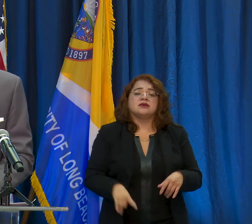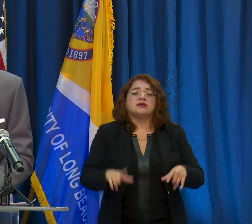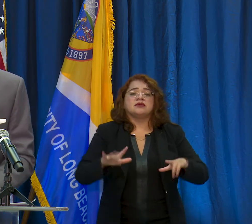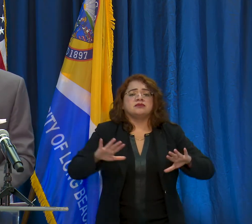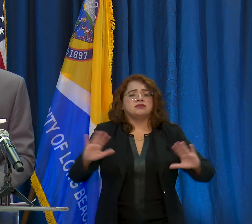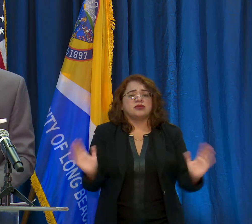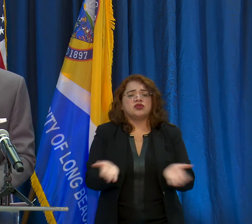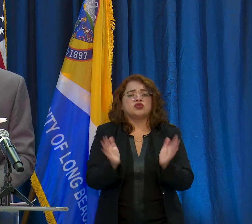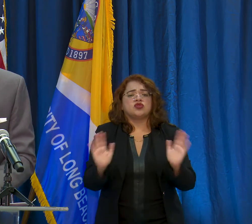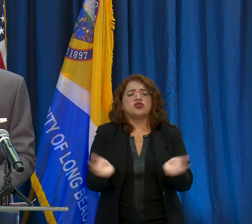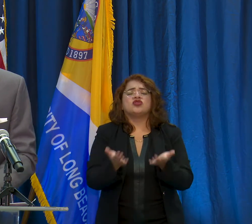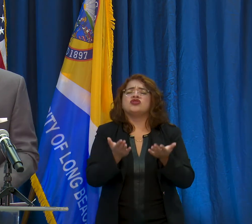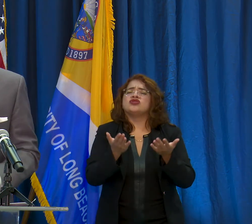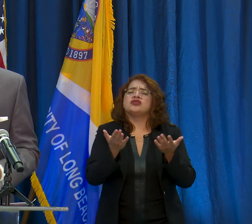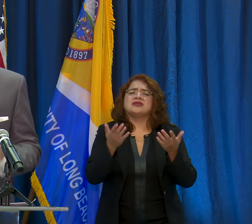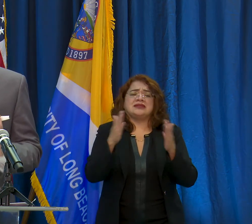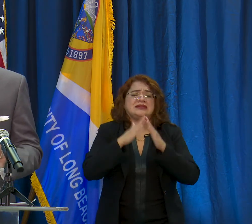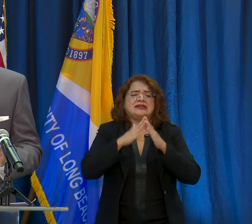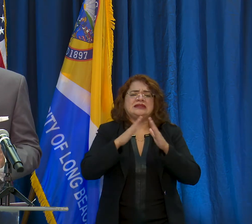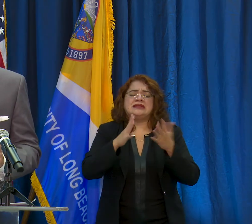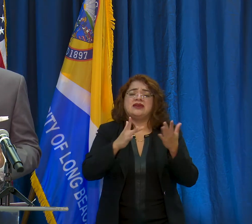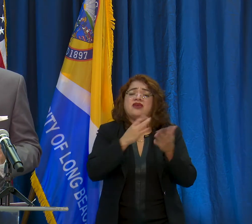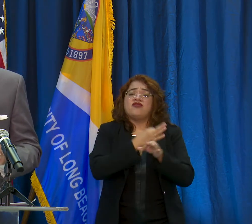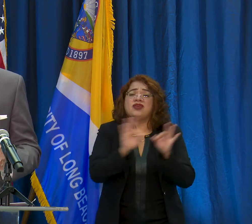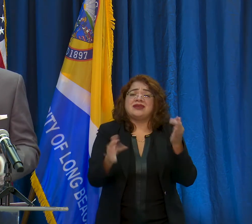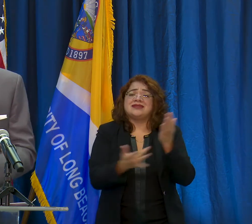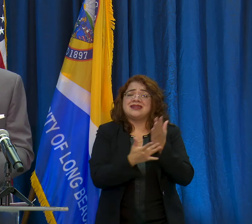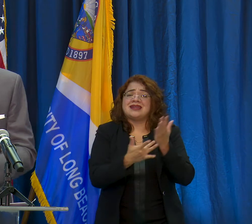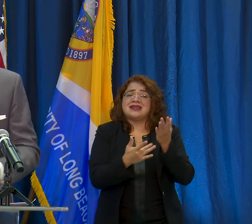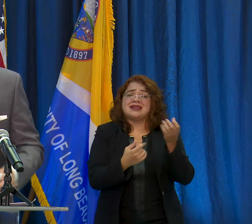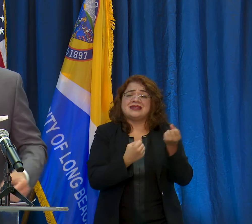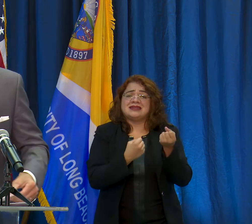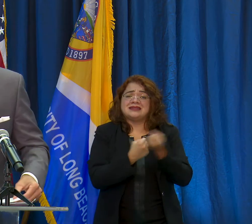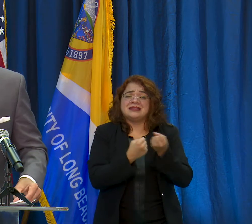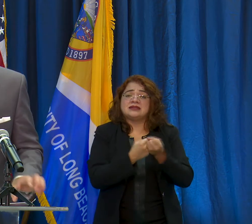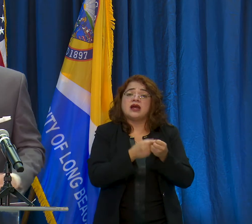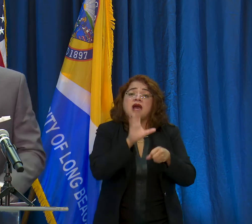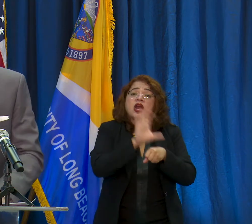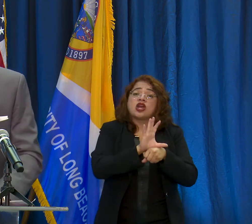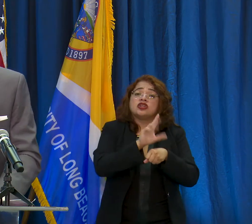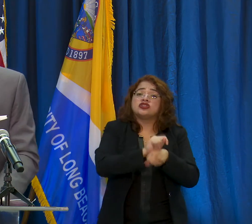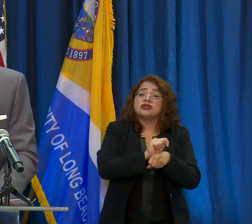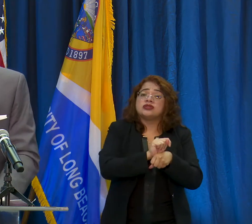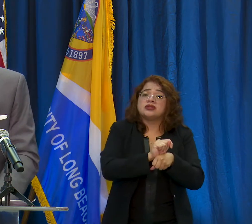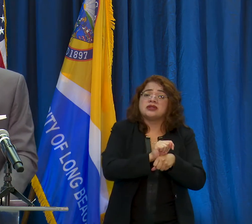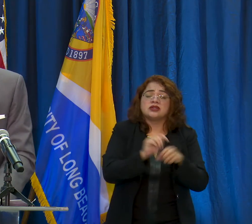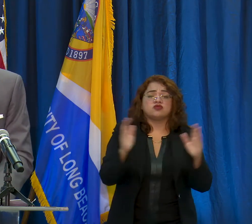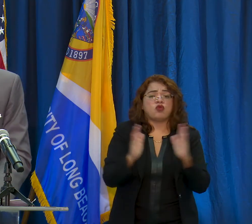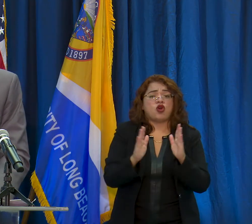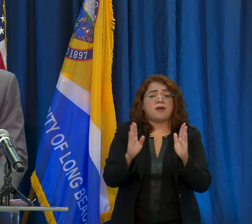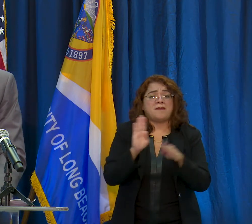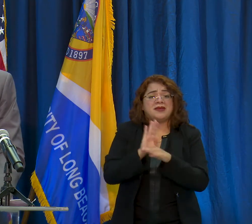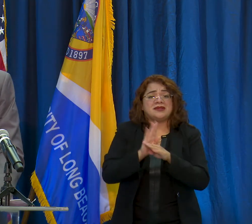our businesses to access free technical assistance and consulting from our partners at the Small Business Development Center.